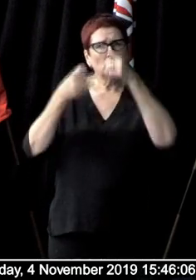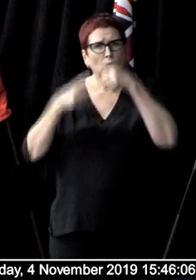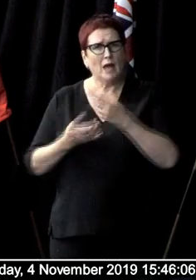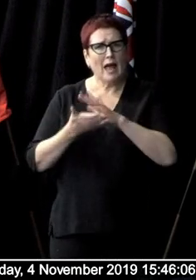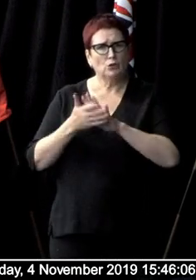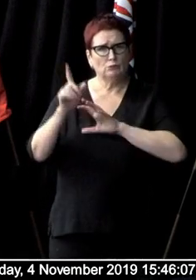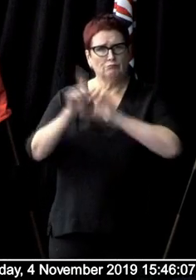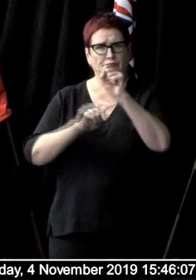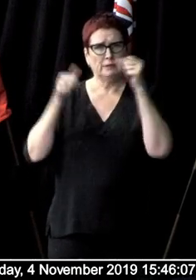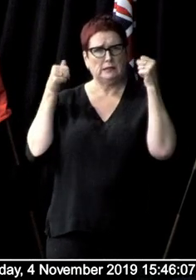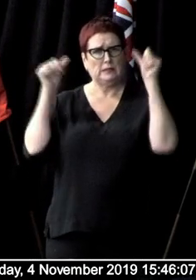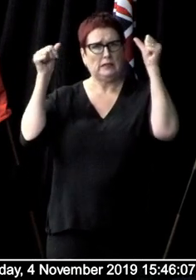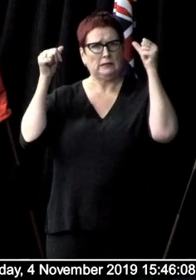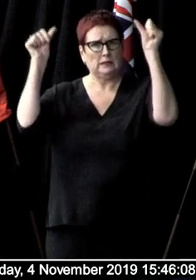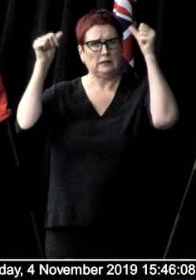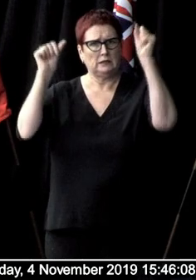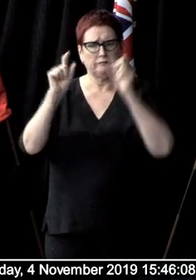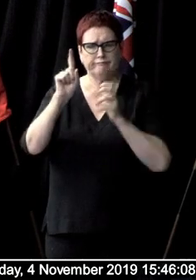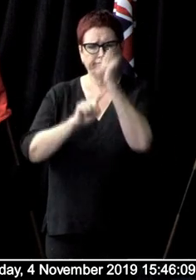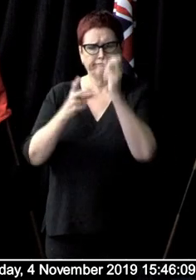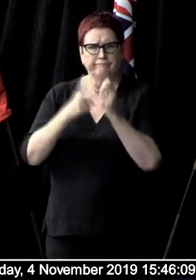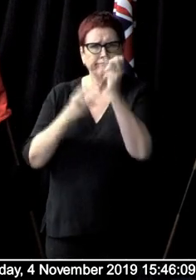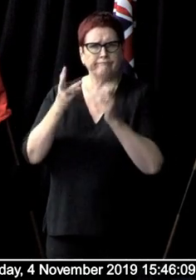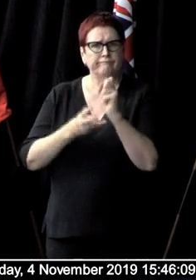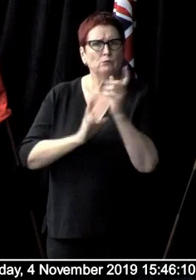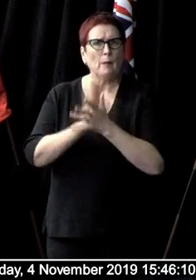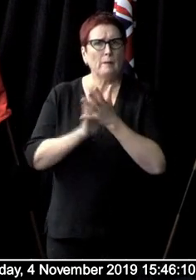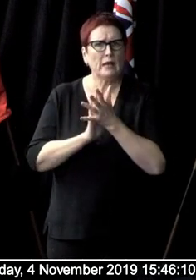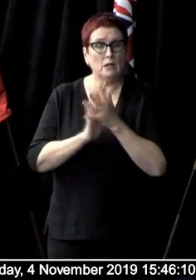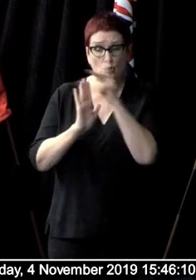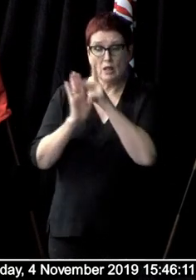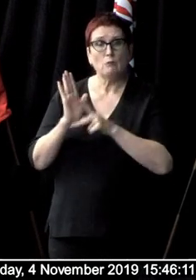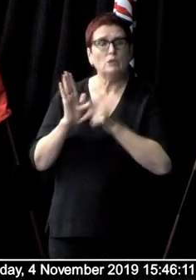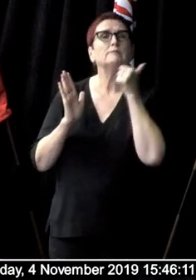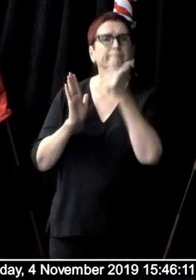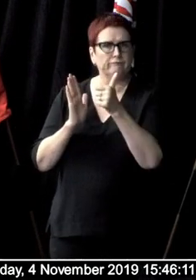So I think that that’s something to be – to be applauded.